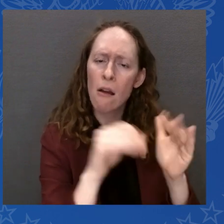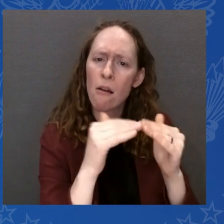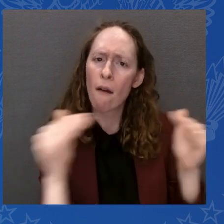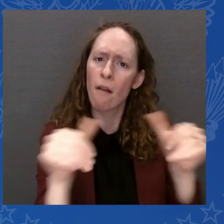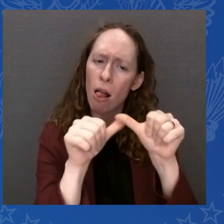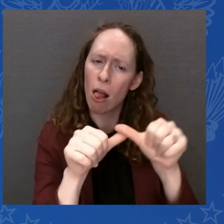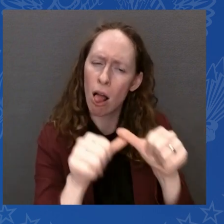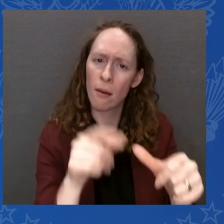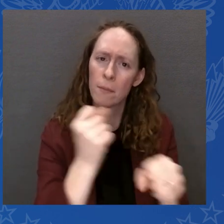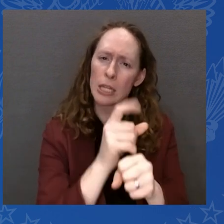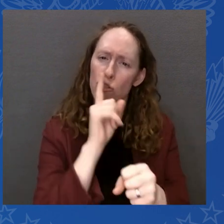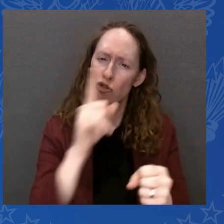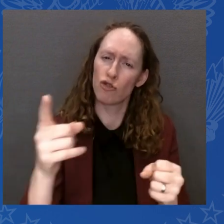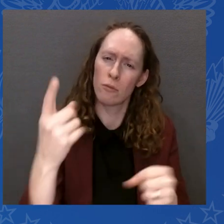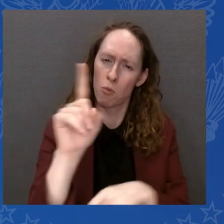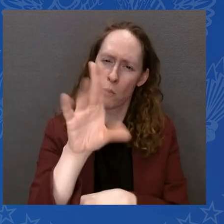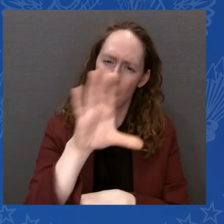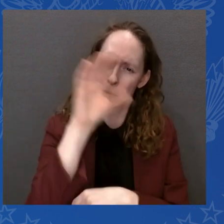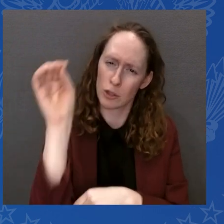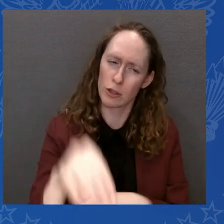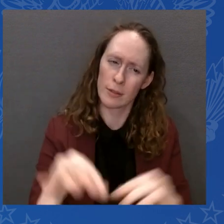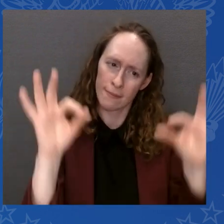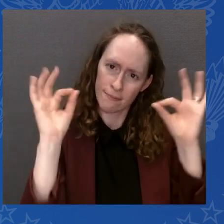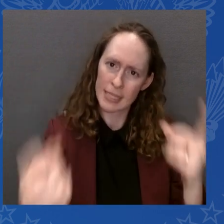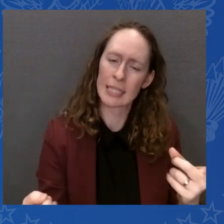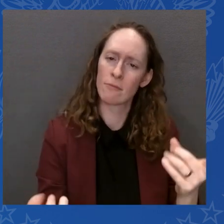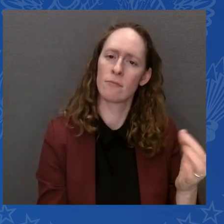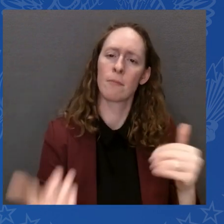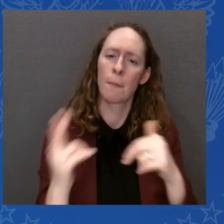to try to protect your constituents in a way that gives them some --